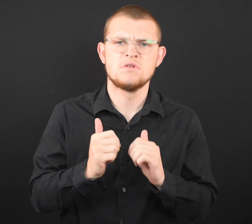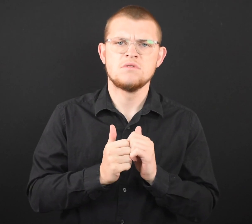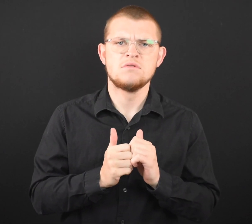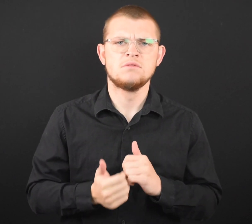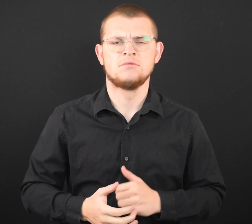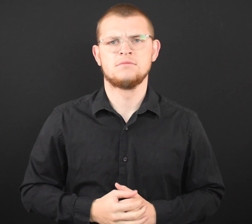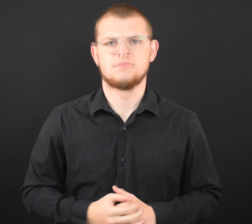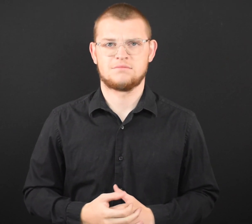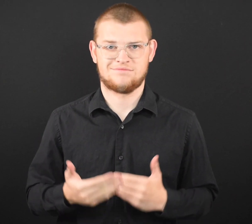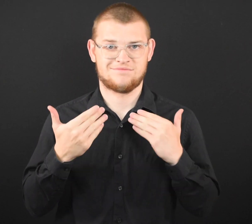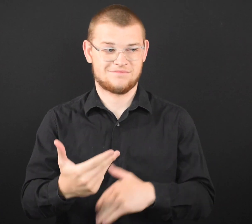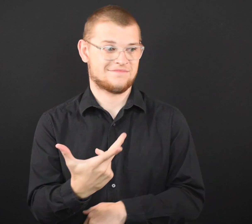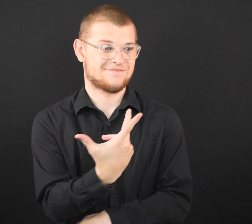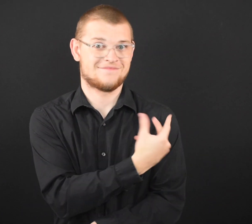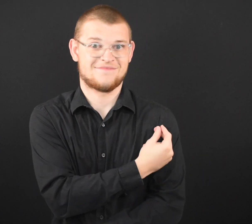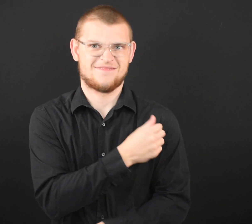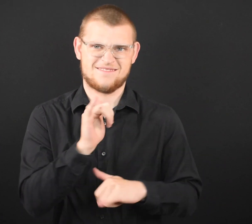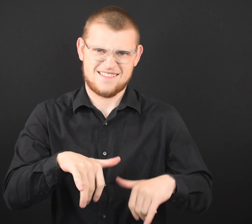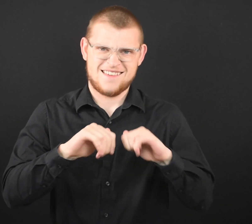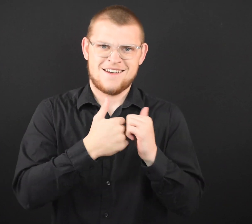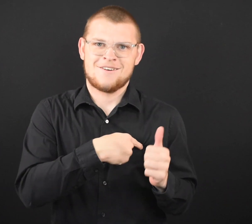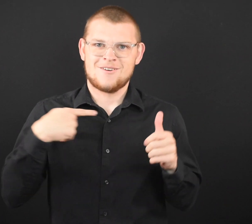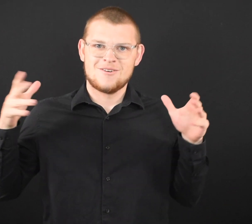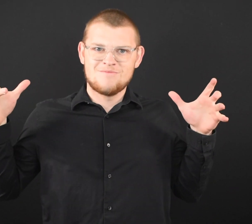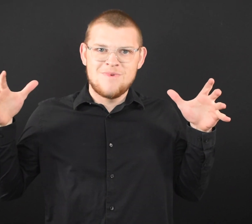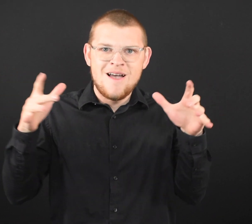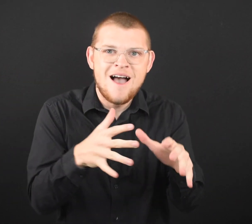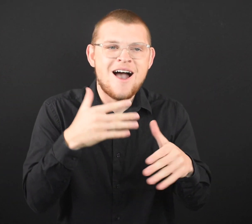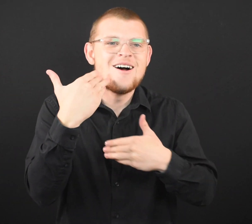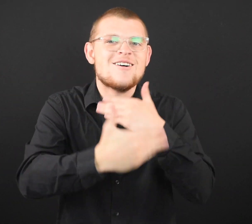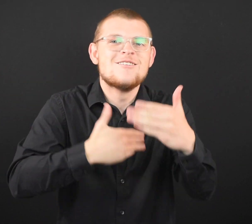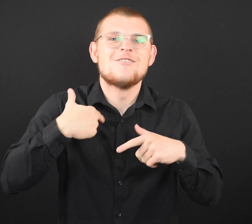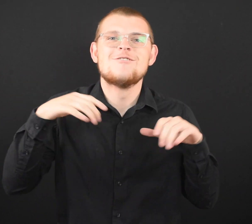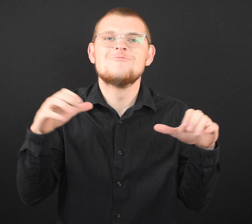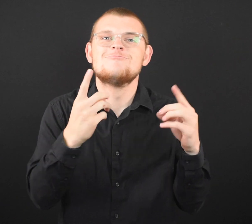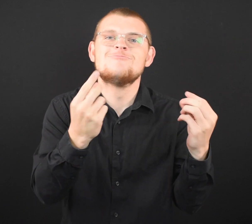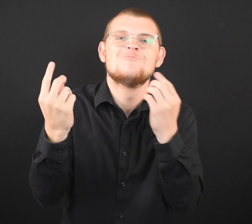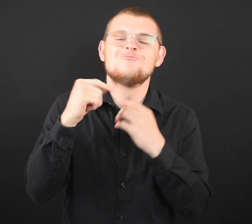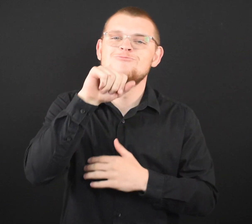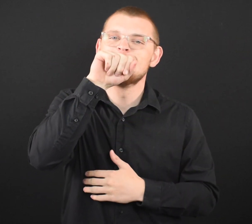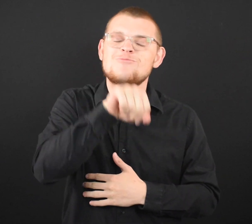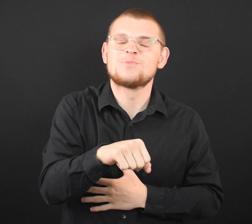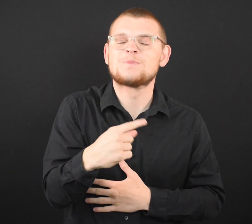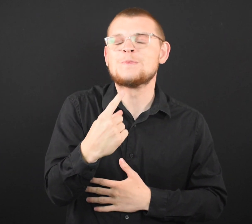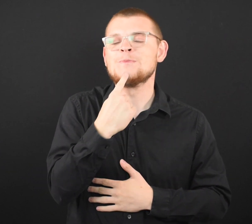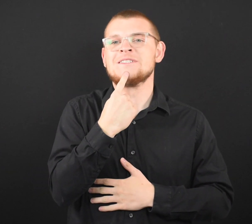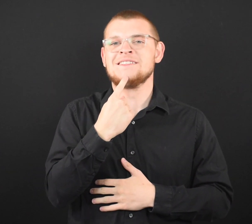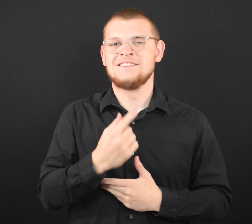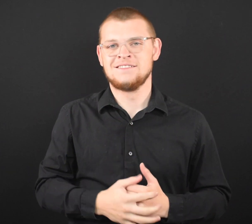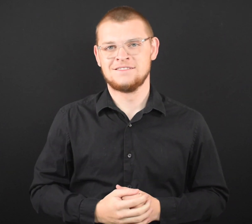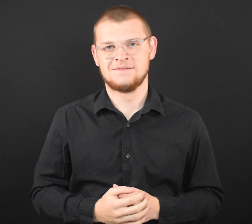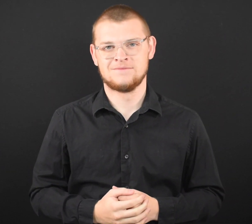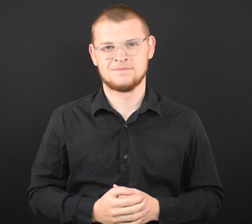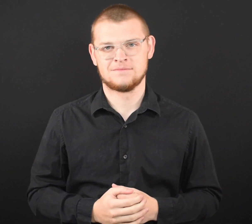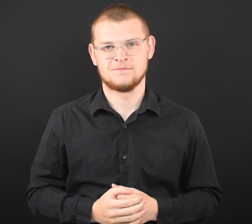the people we love and the activities we miss. ● We highly recommend getting your child